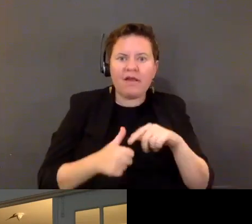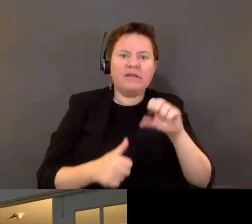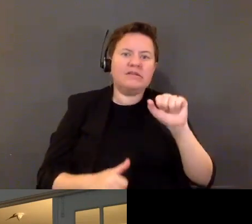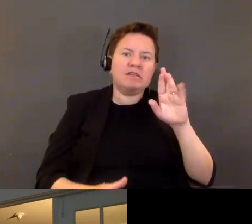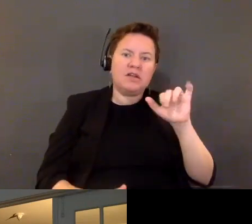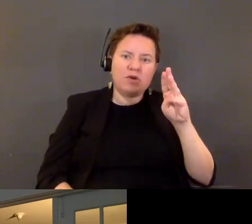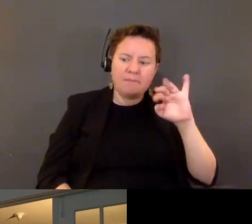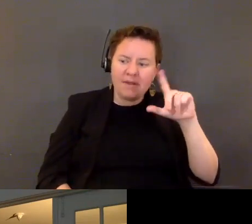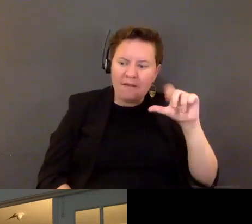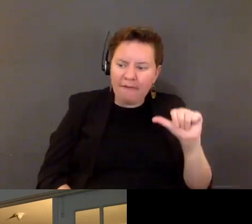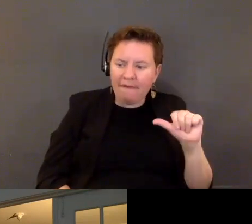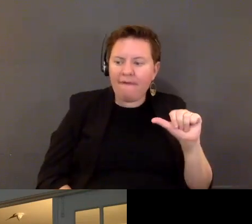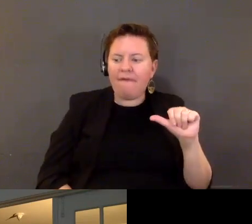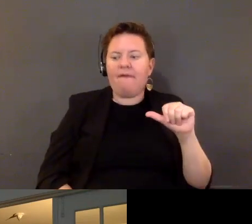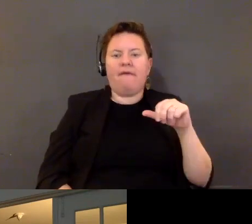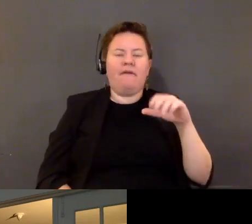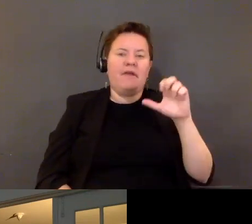and encephalin gastrosis